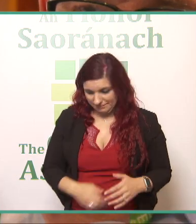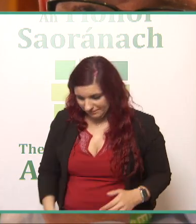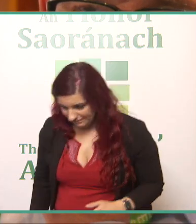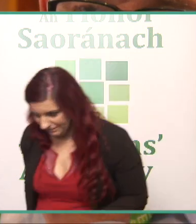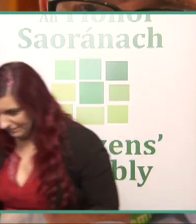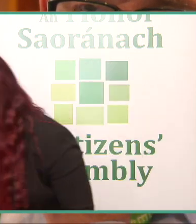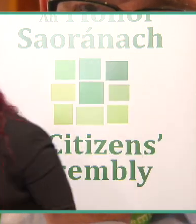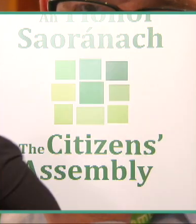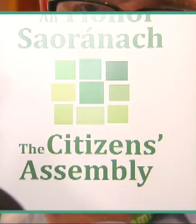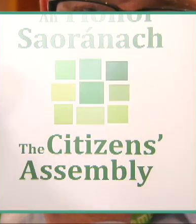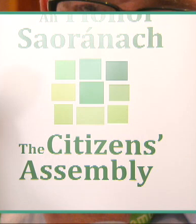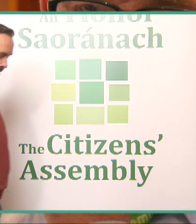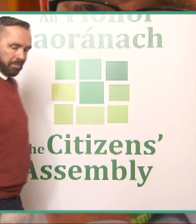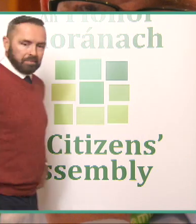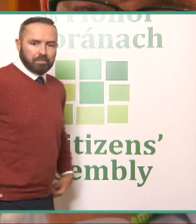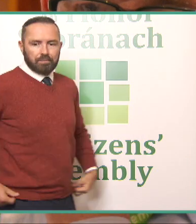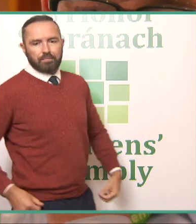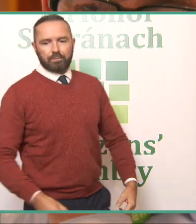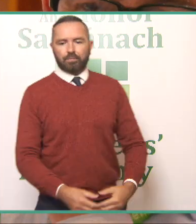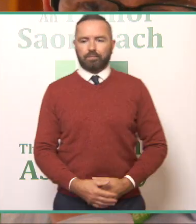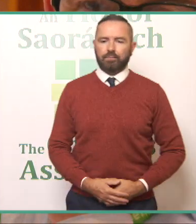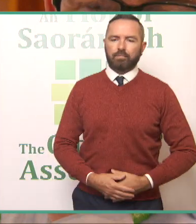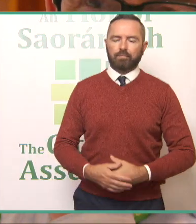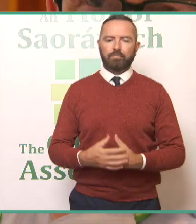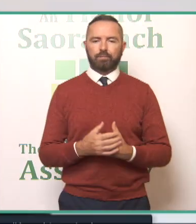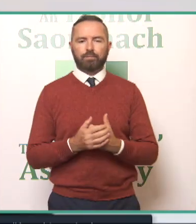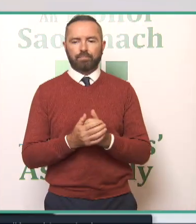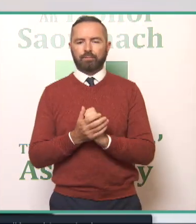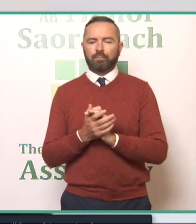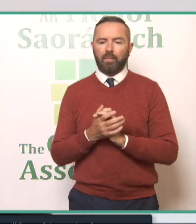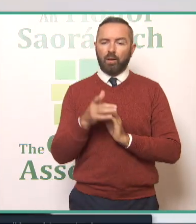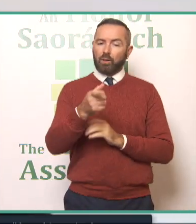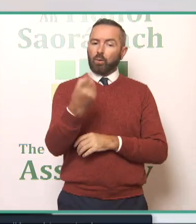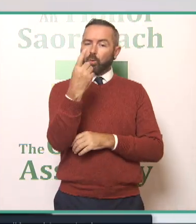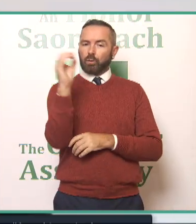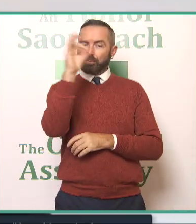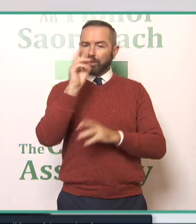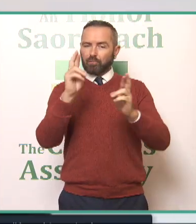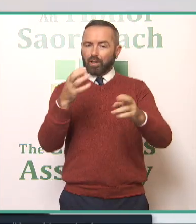know you're 100 Catherine and what you thought there I was I was also going to comment on on